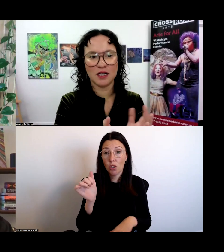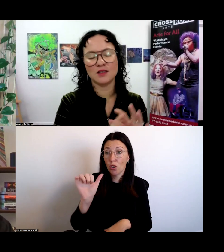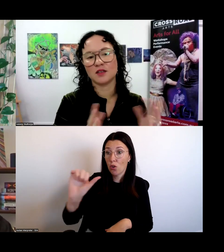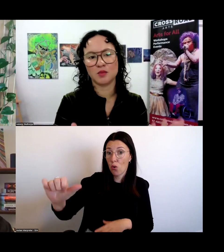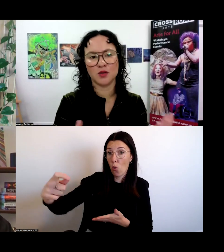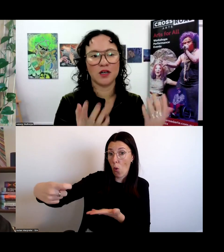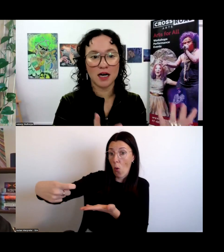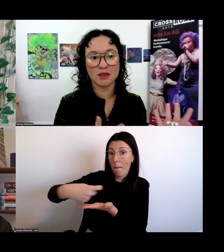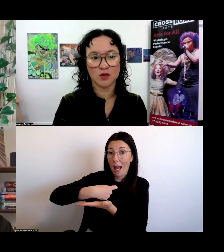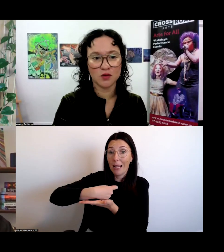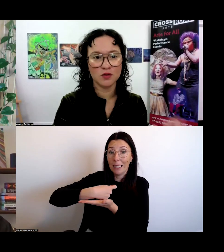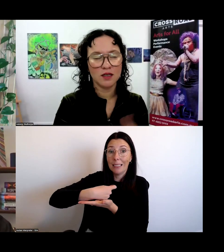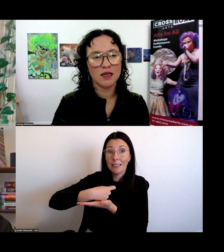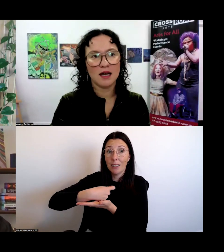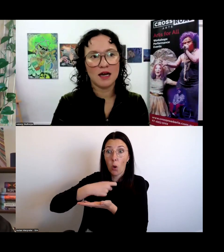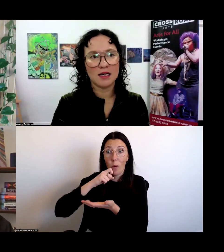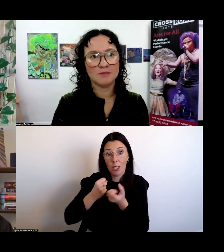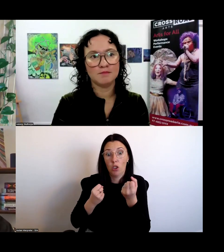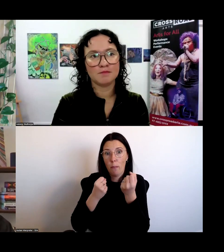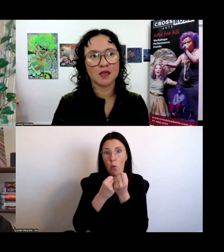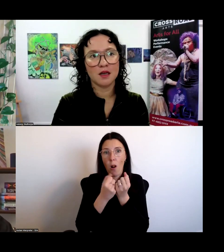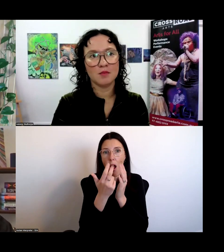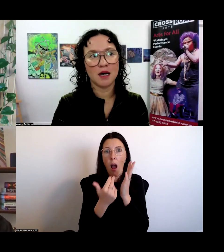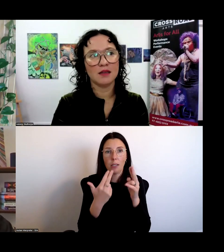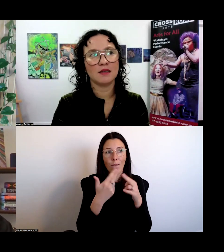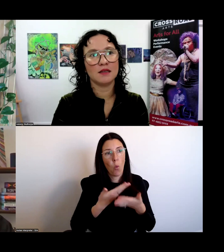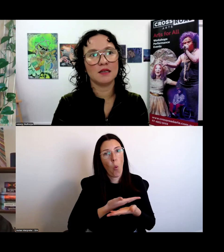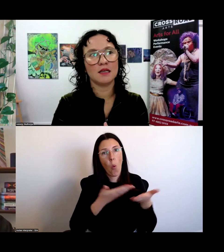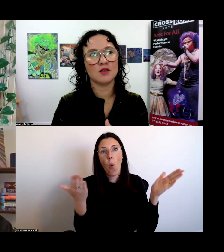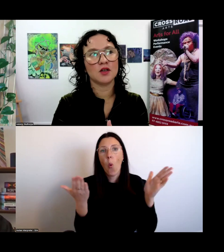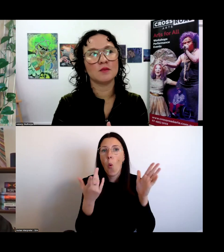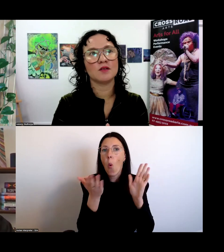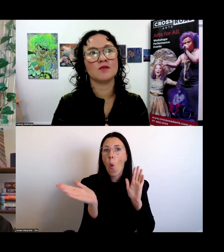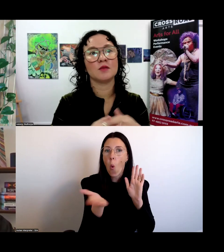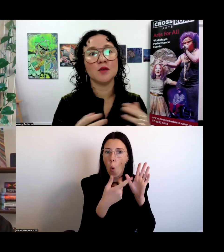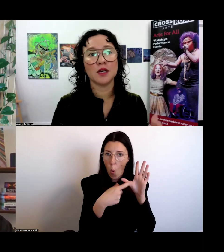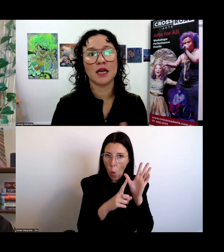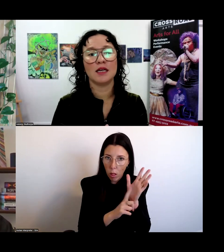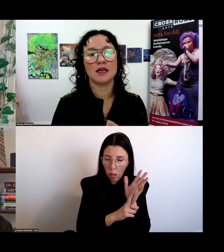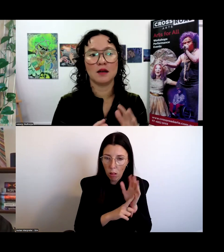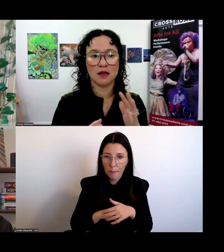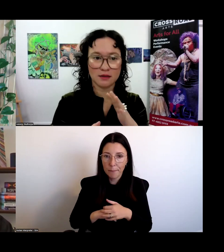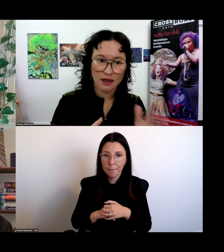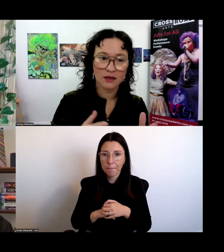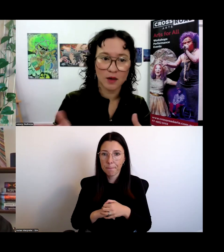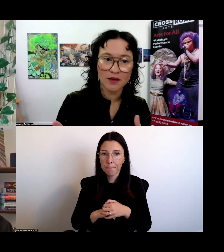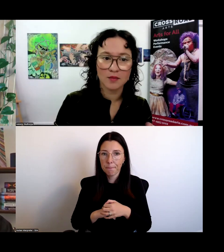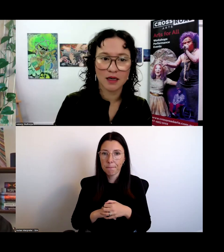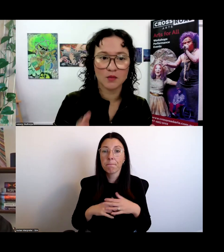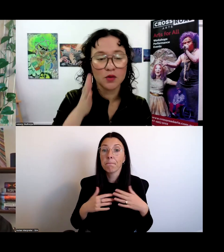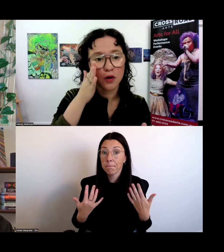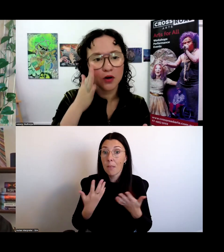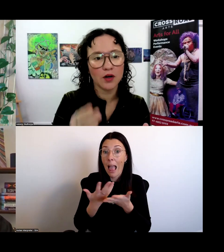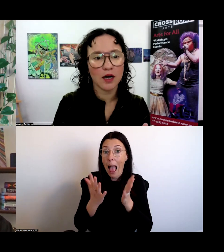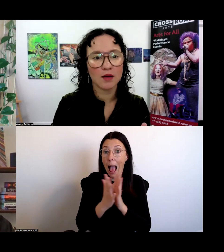donated to support arts for all. But in terms of communicating exactly where that money would go,